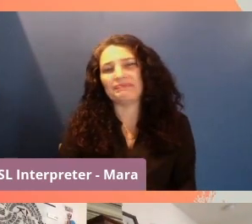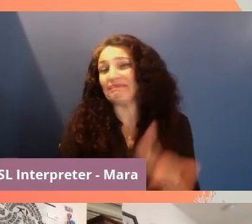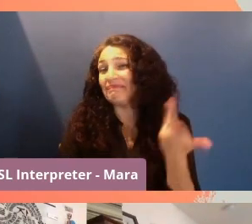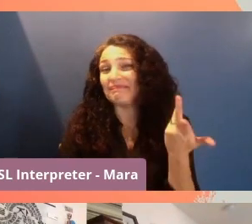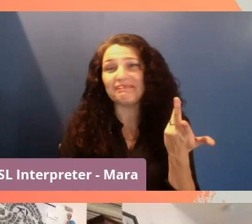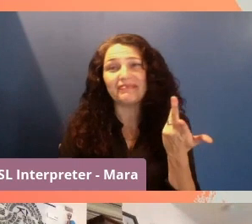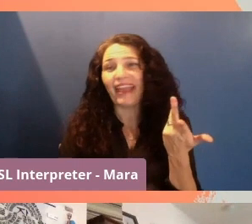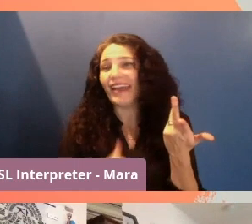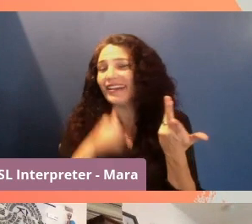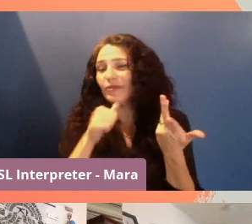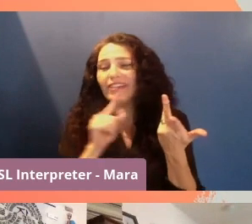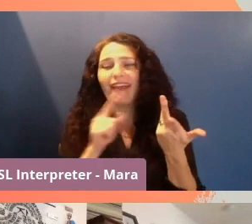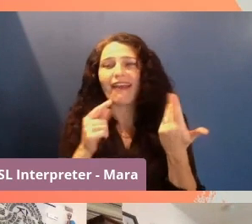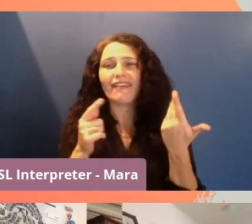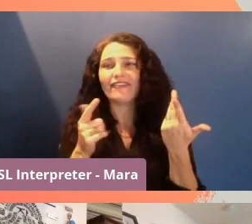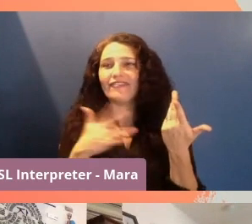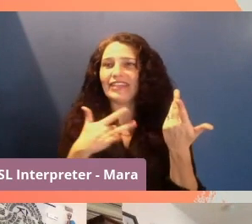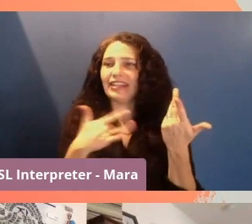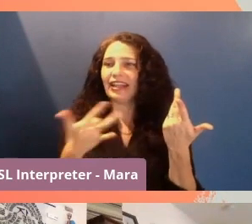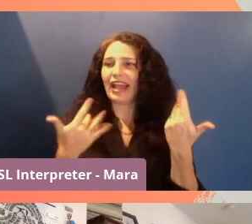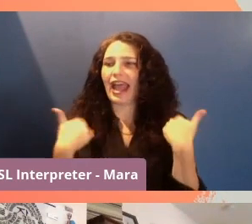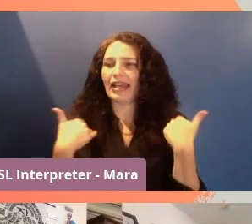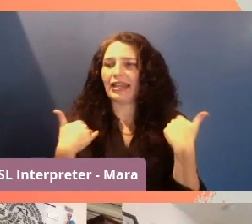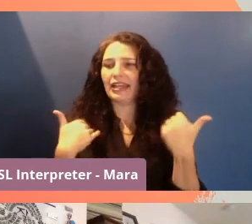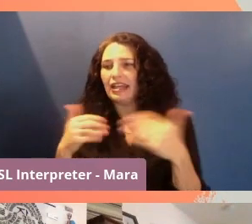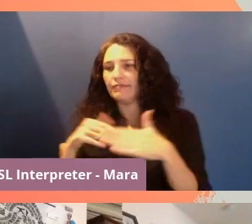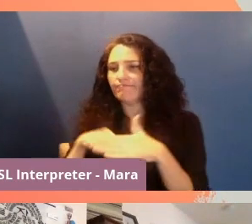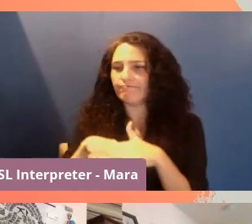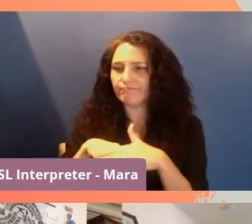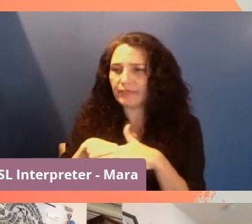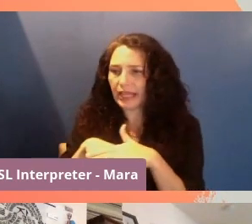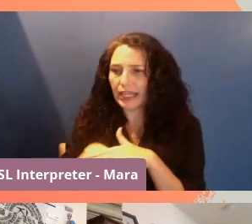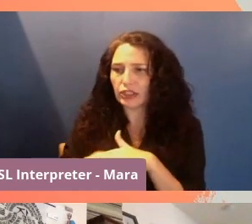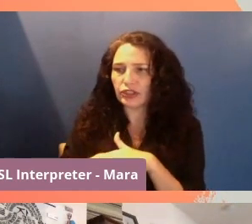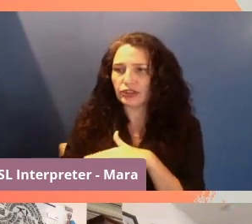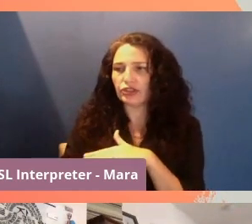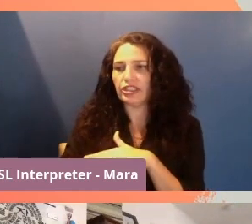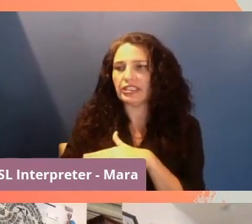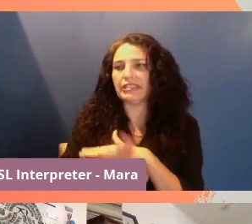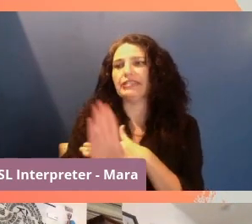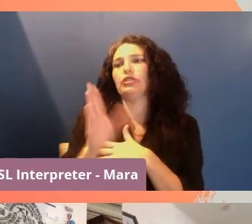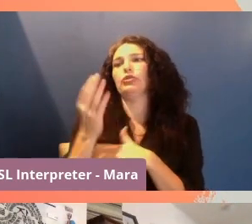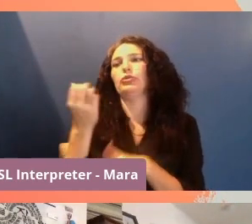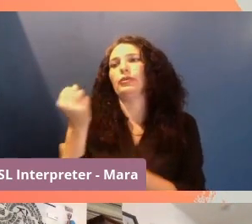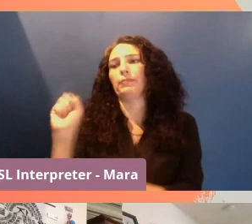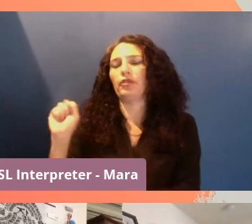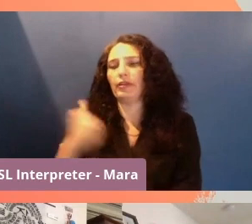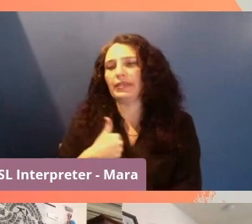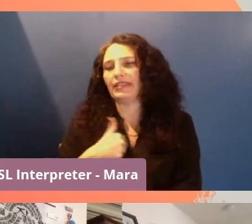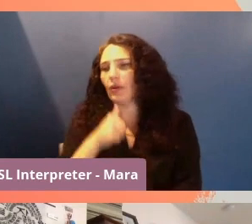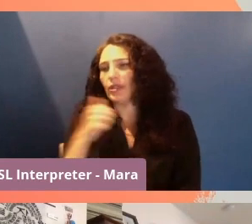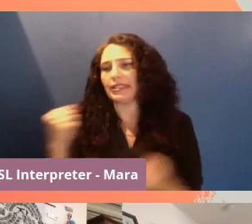into the movement, or I guess I didn't feel, I wasn't courageous enough at the time